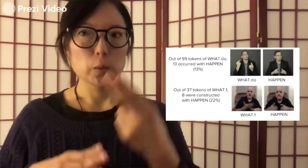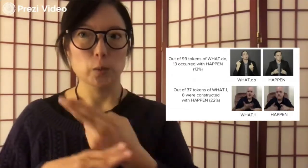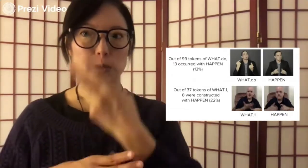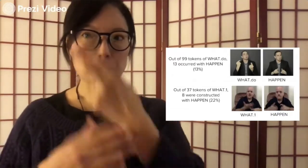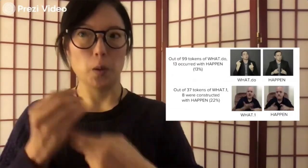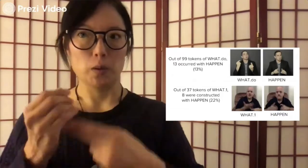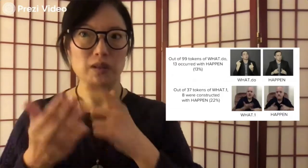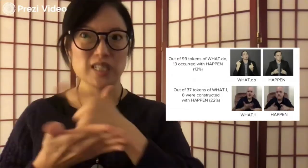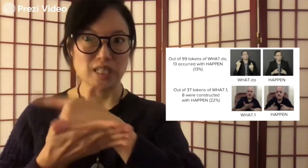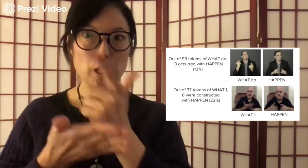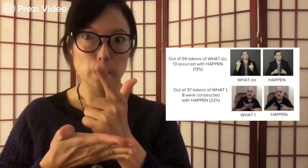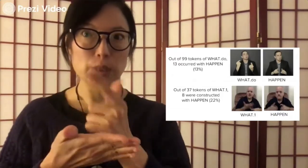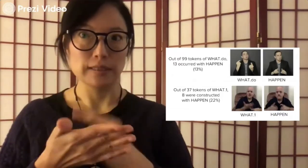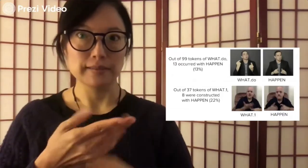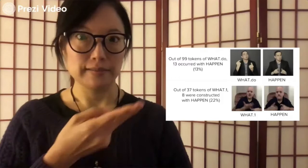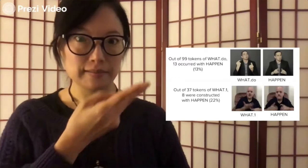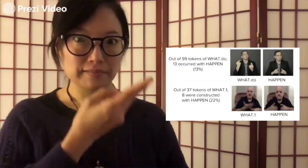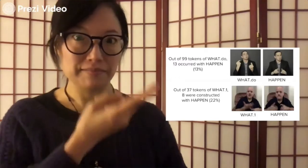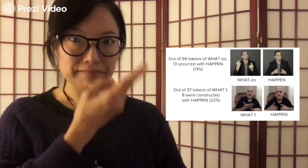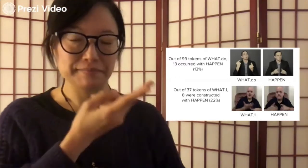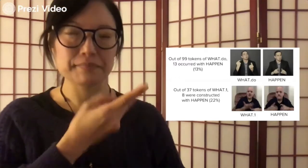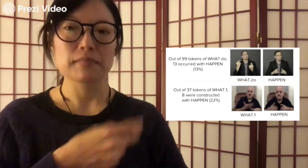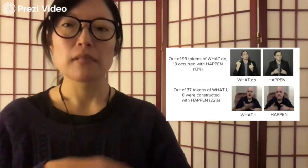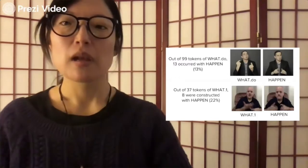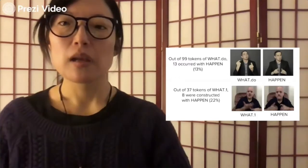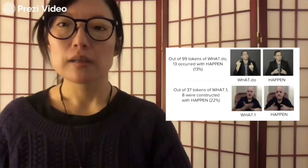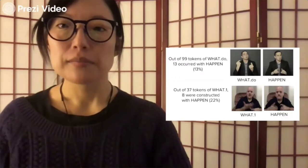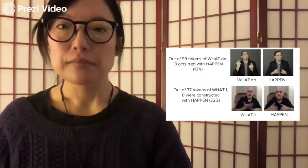constructions, we have examples of both individuals producing